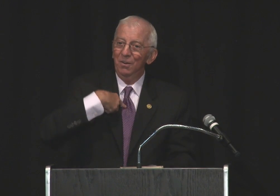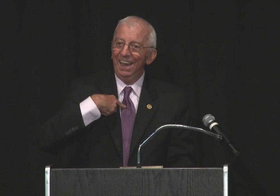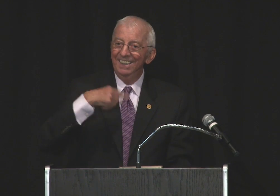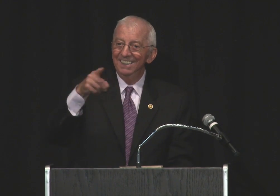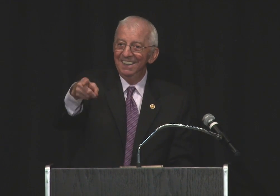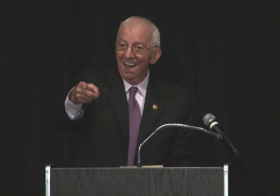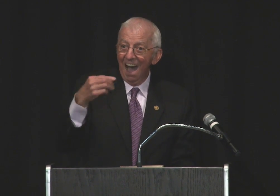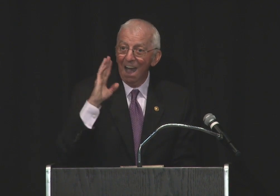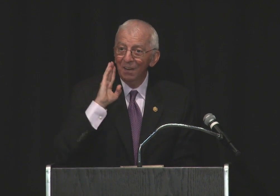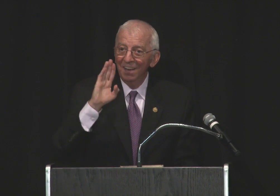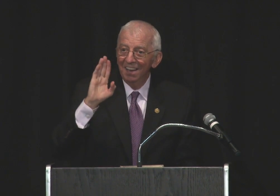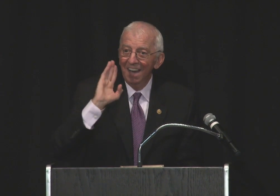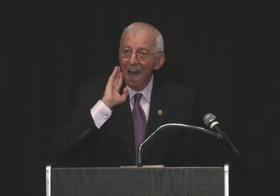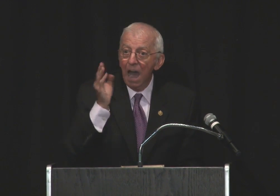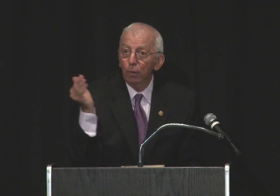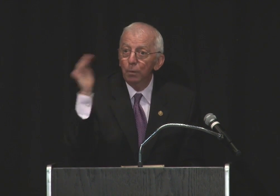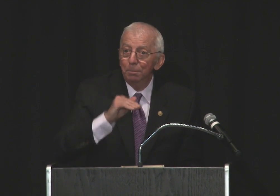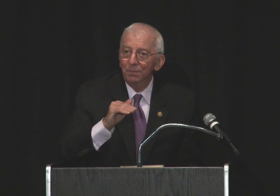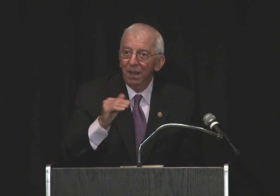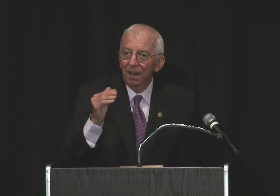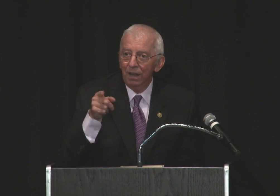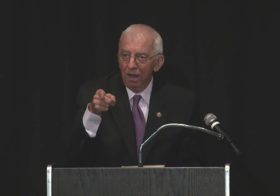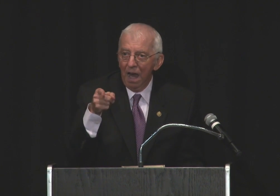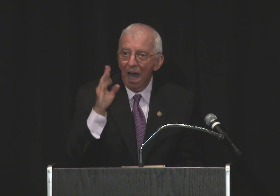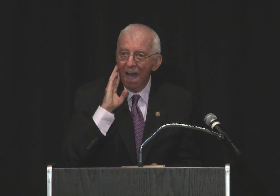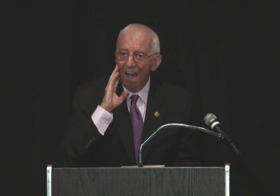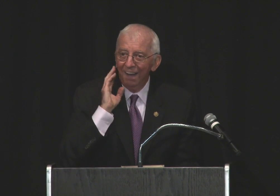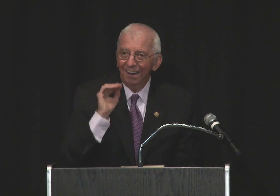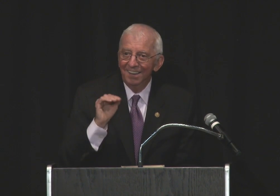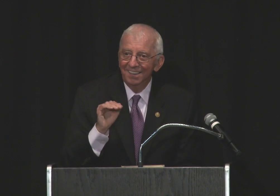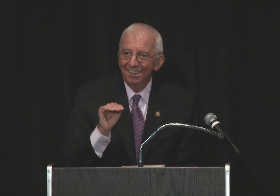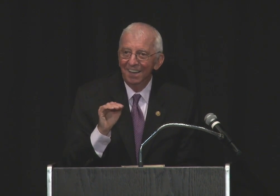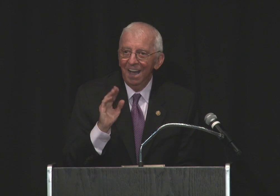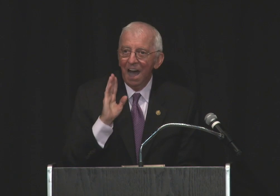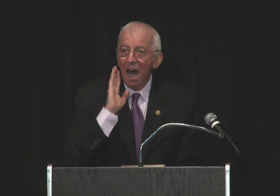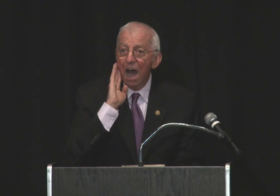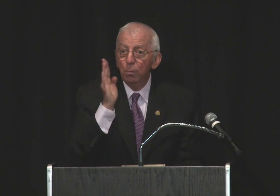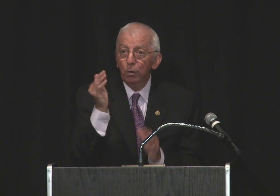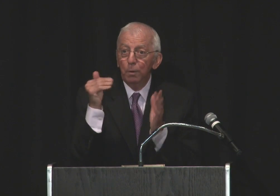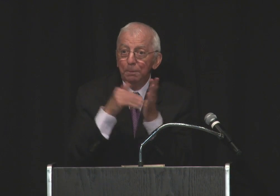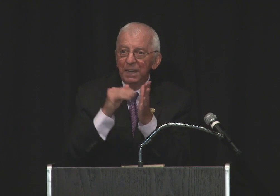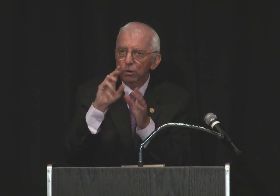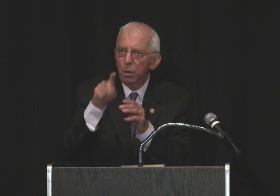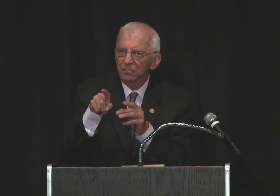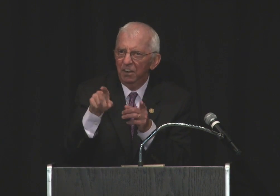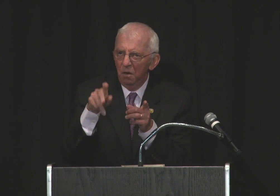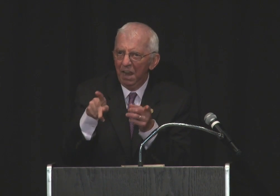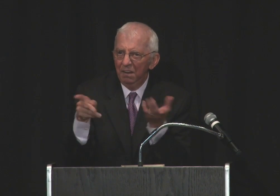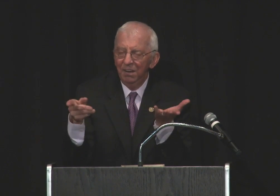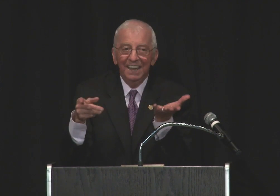Okay? I... I...I'll re..., I, I will repeat your question okay?